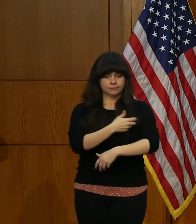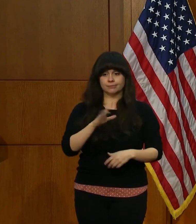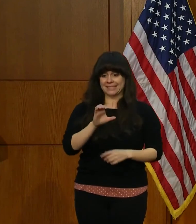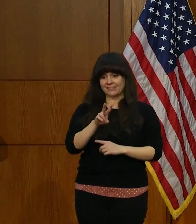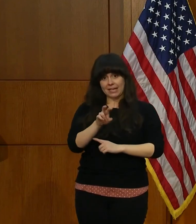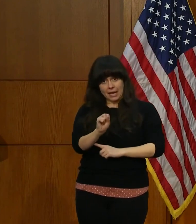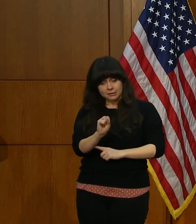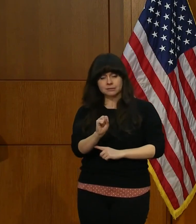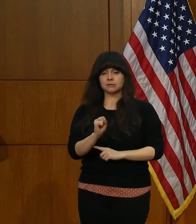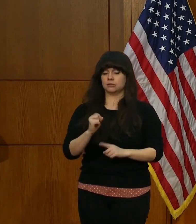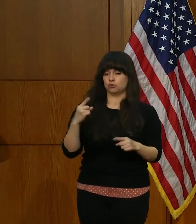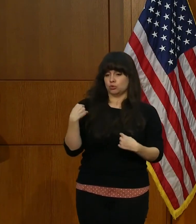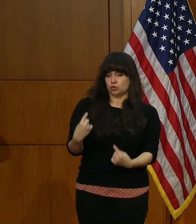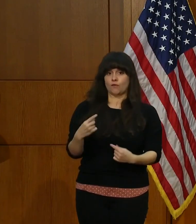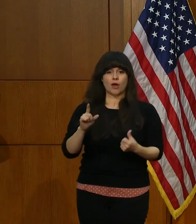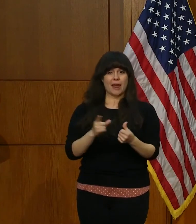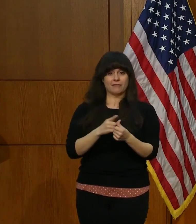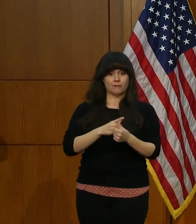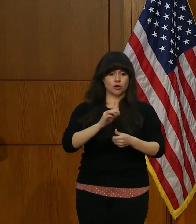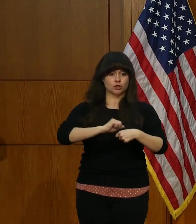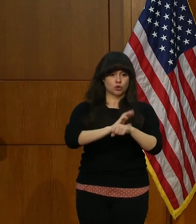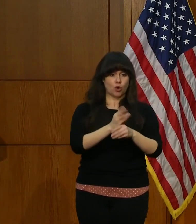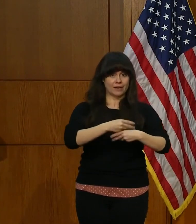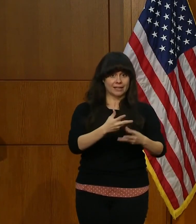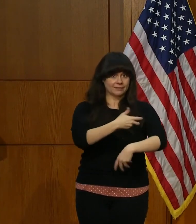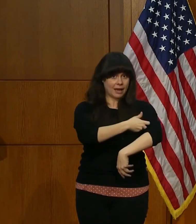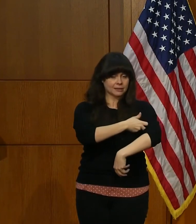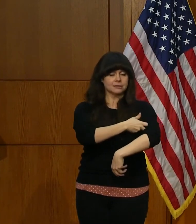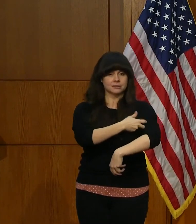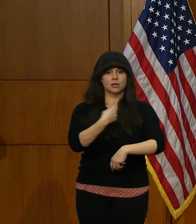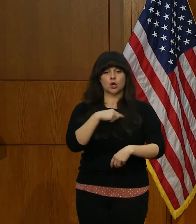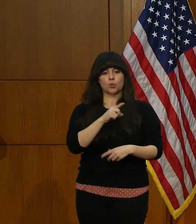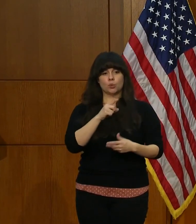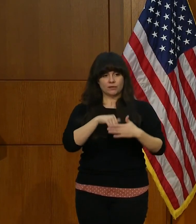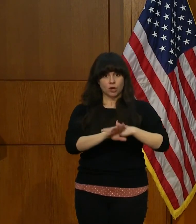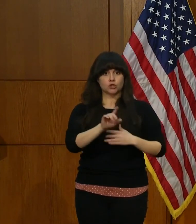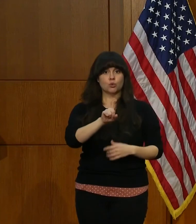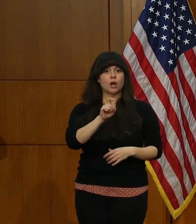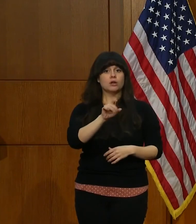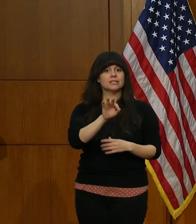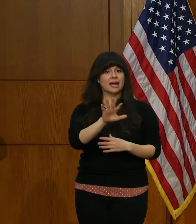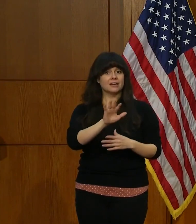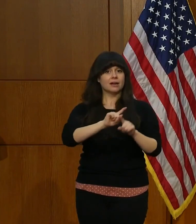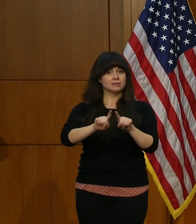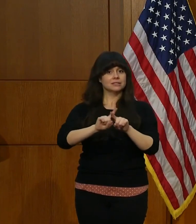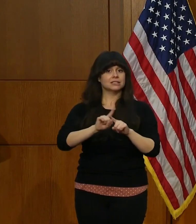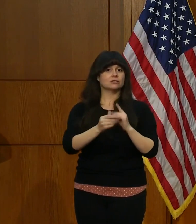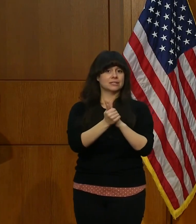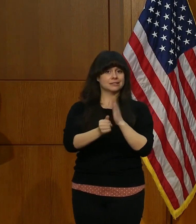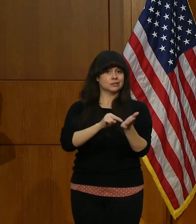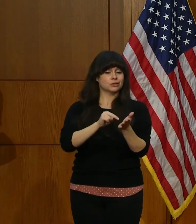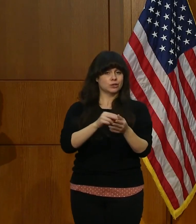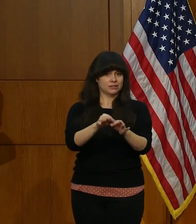AND OTHER FACILITIES. SO WITH THAT, AS FAR AS WHERE WE'RE AT TODAY FOR CBS FIRST ROUND OF